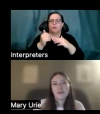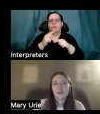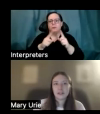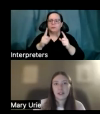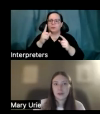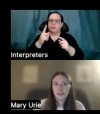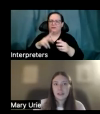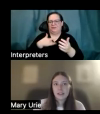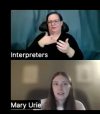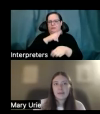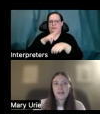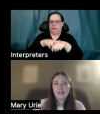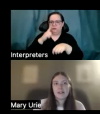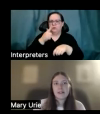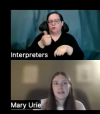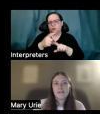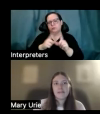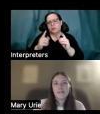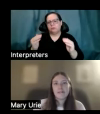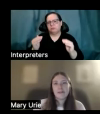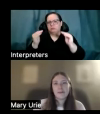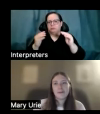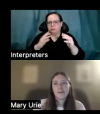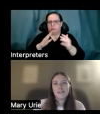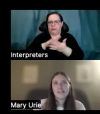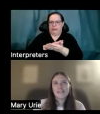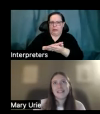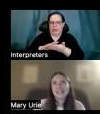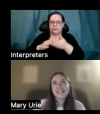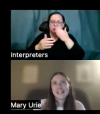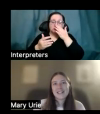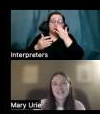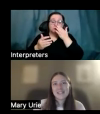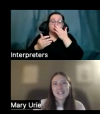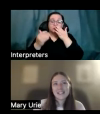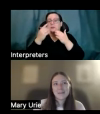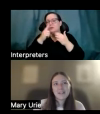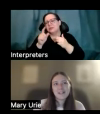natural to you. If you like it can sound kind of silly. But you